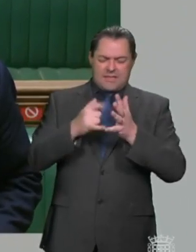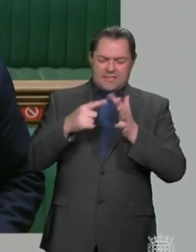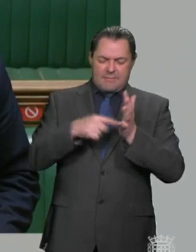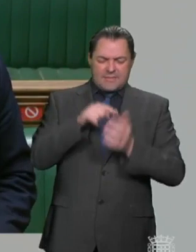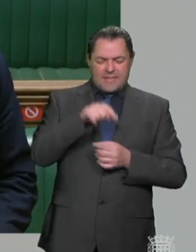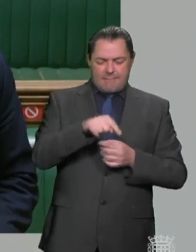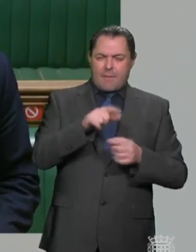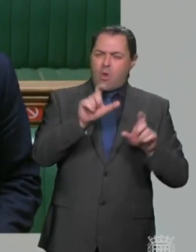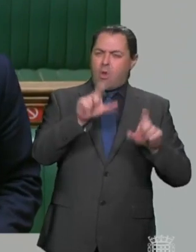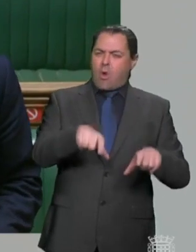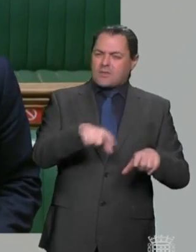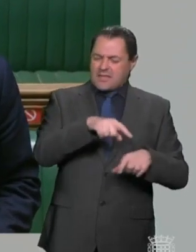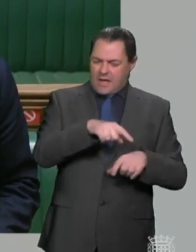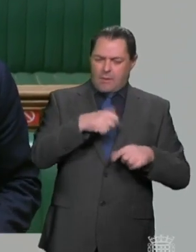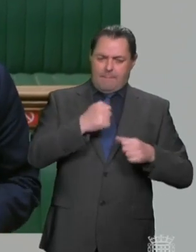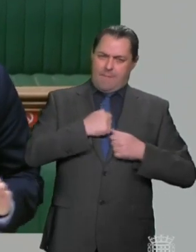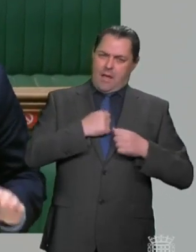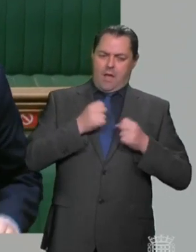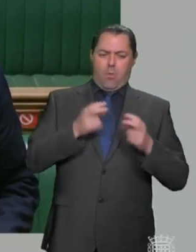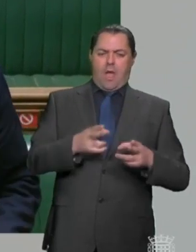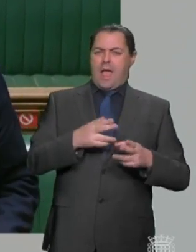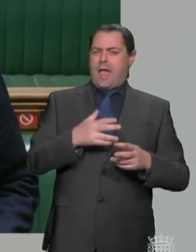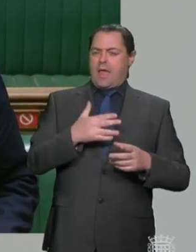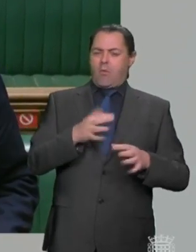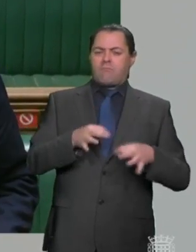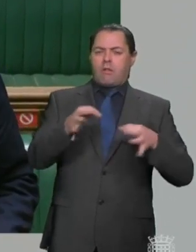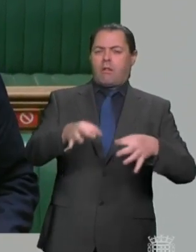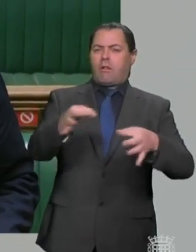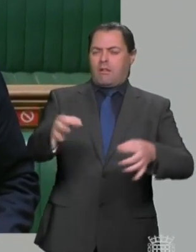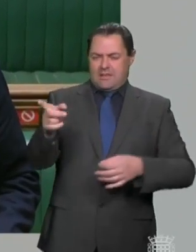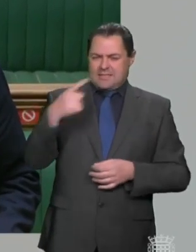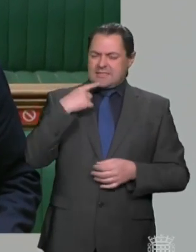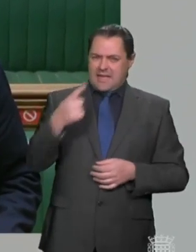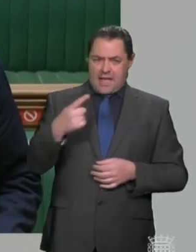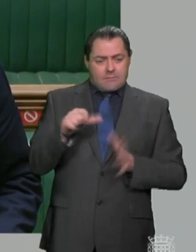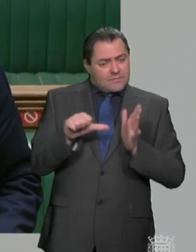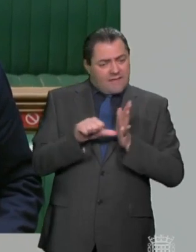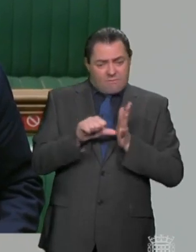lockdown and my approach to it, and the very, very difficult decision that the country faced.